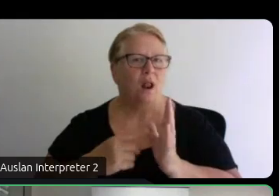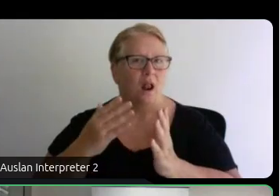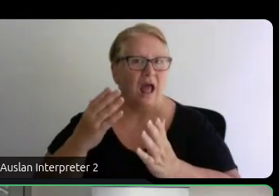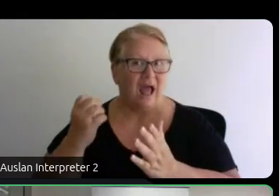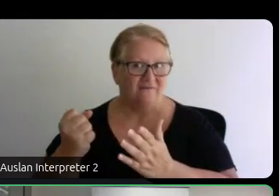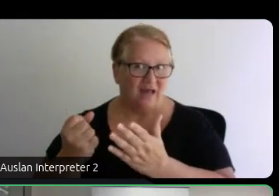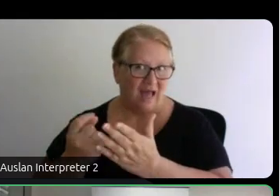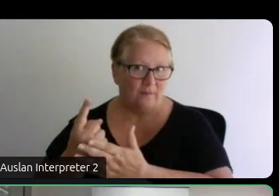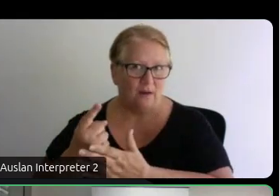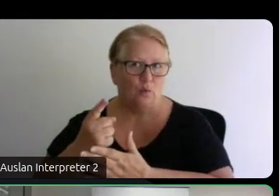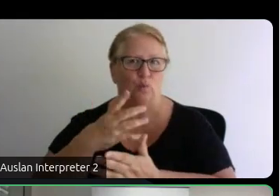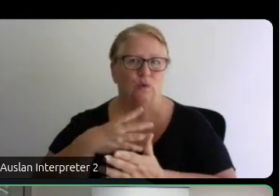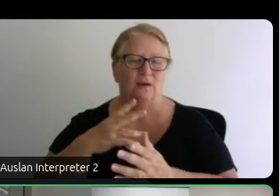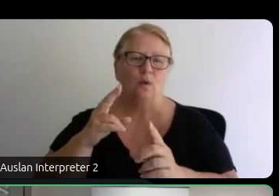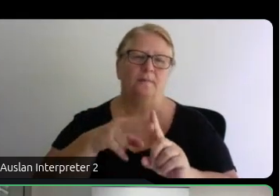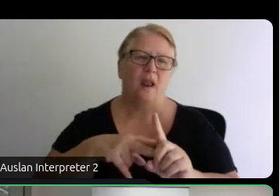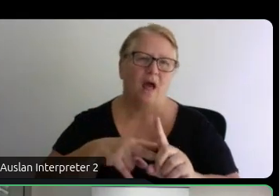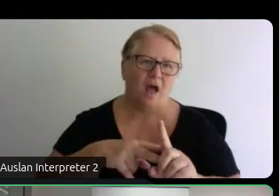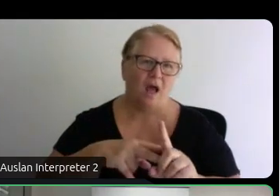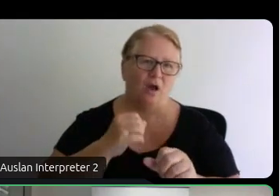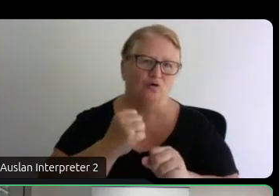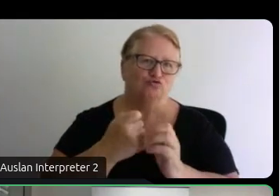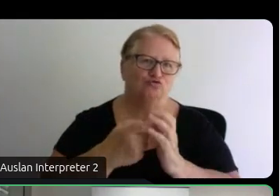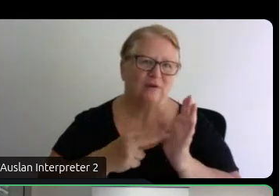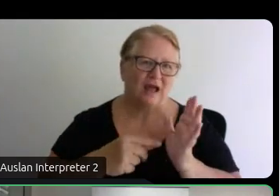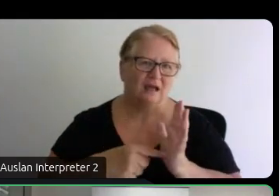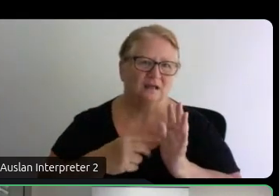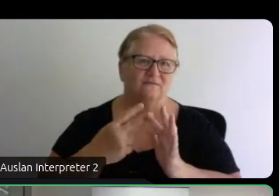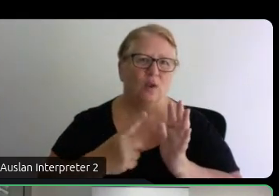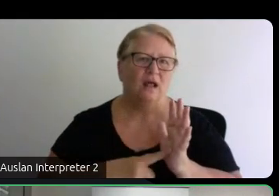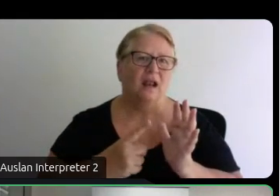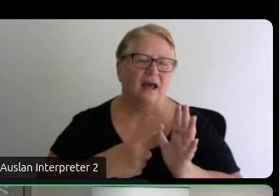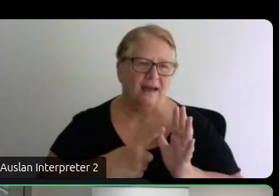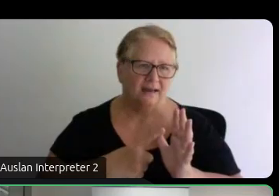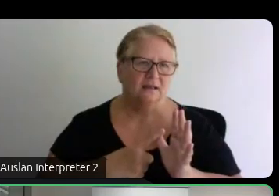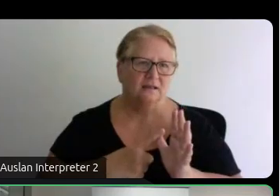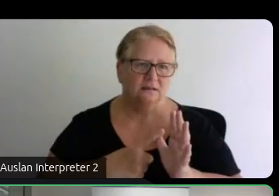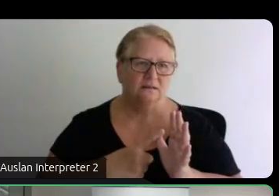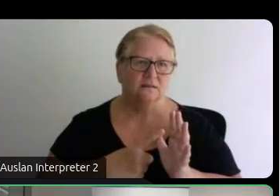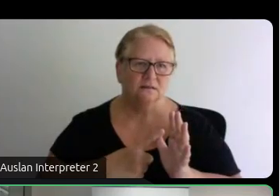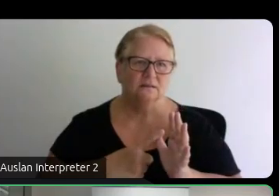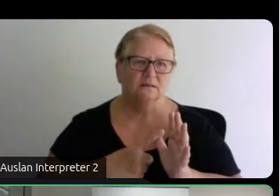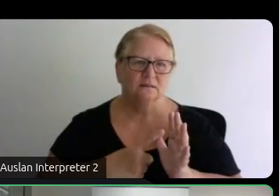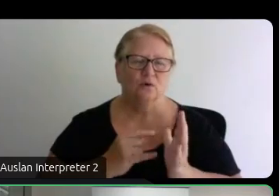Aid and be accepted for representation as well. So that's the kind of two main avenues that we